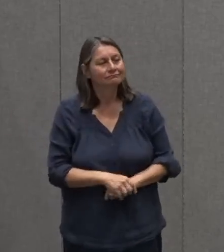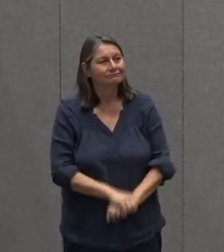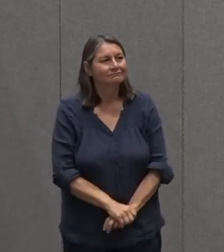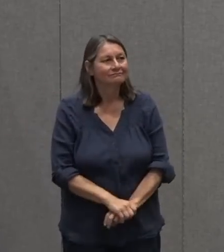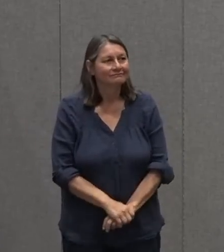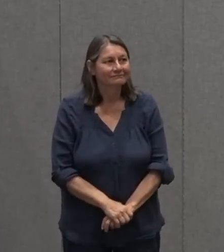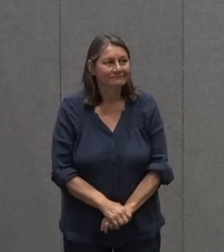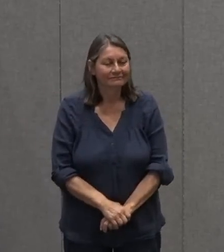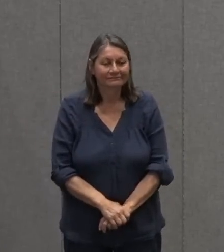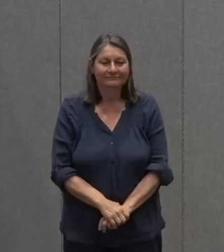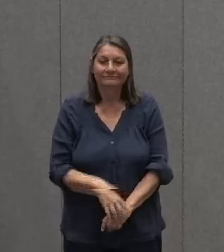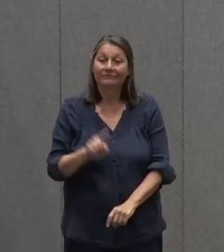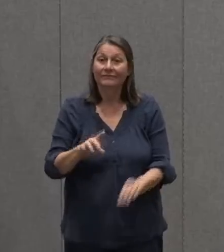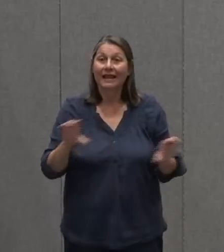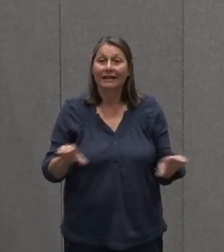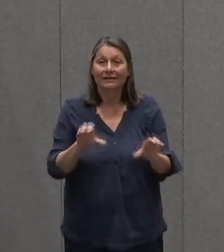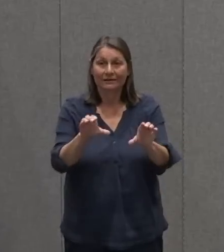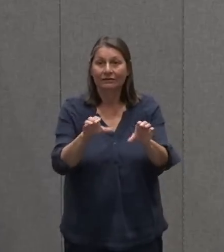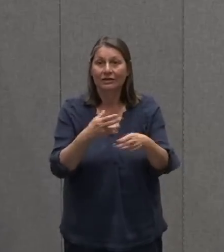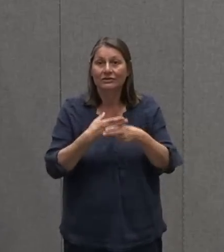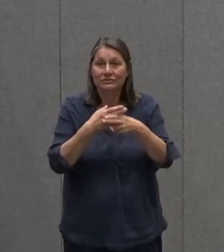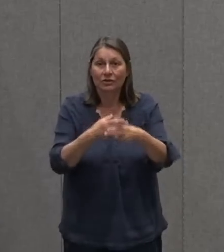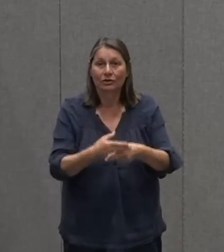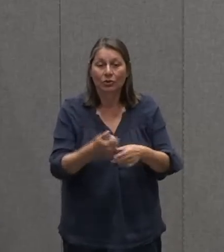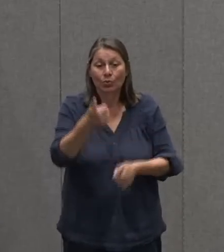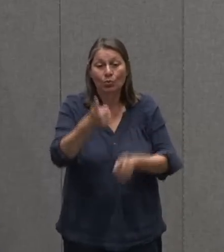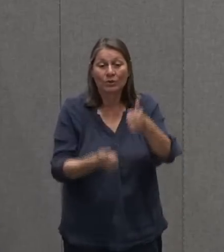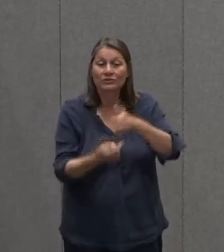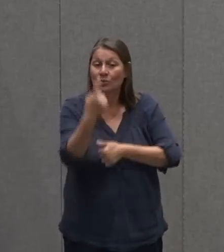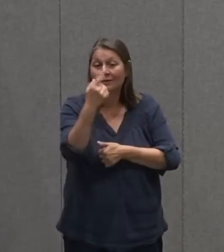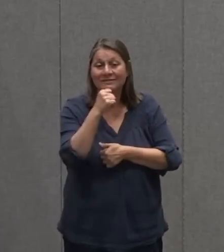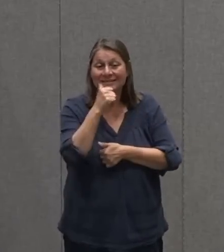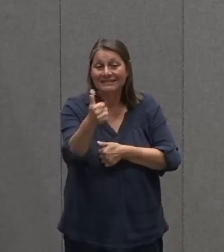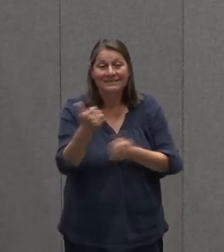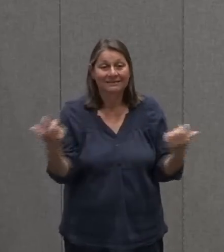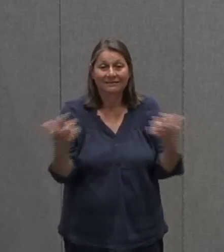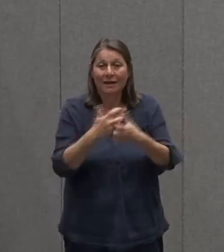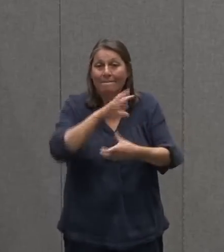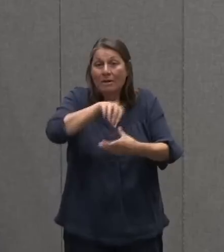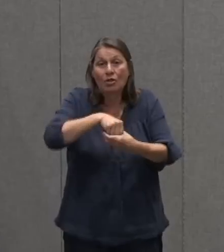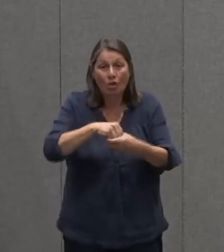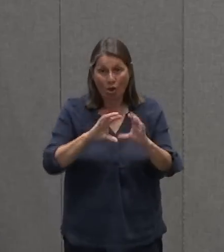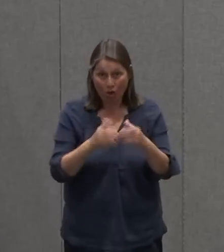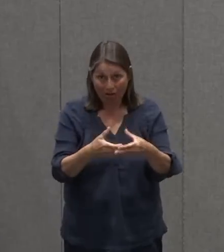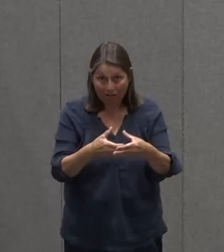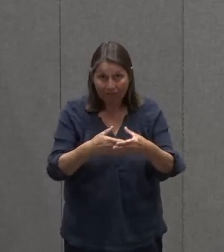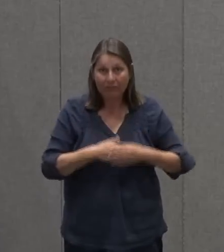So this activity is called which one doesn't belong. And you know, if we've just found a few for each number,